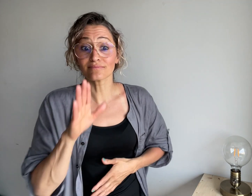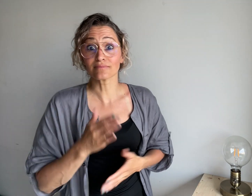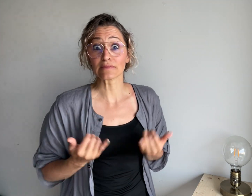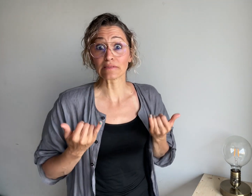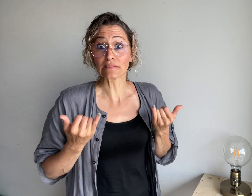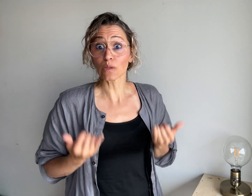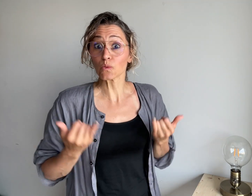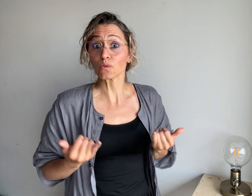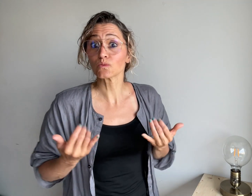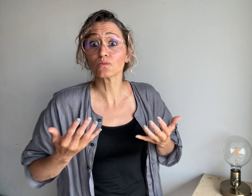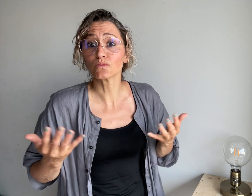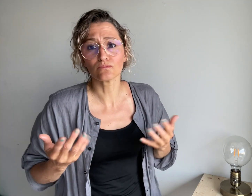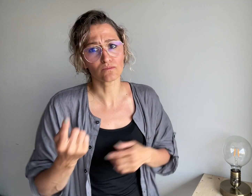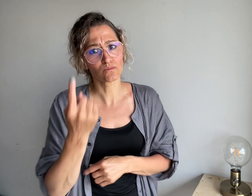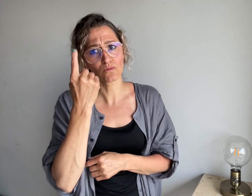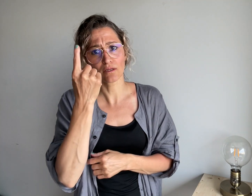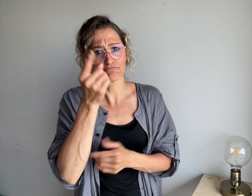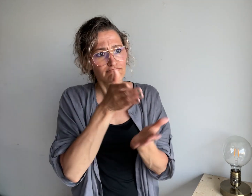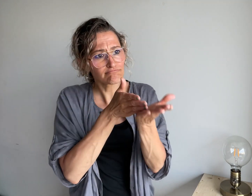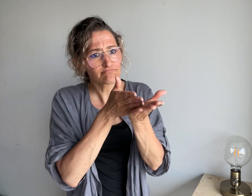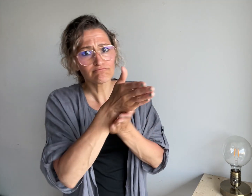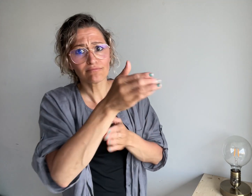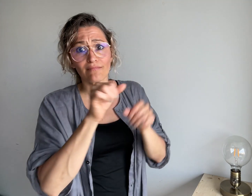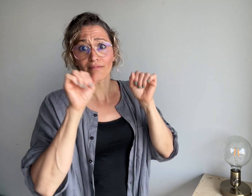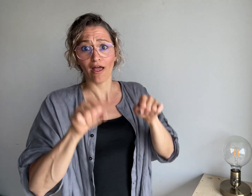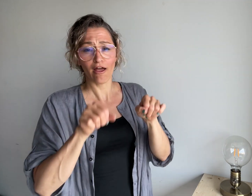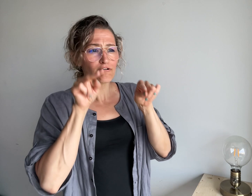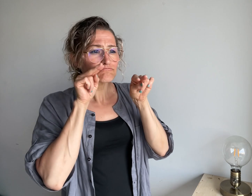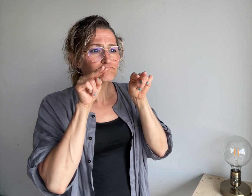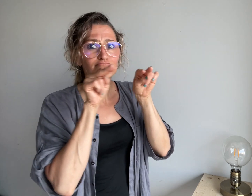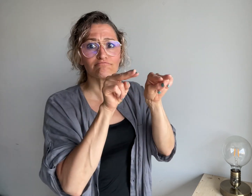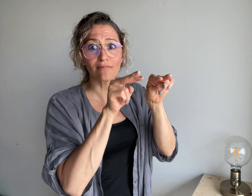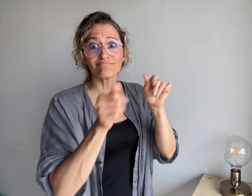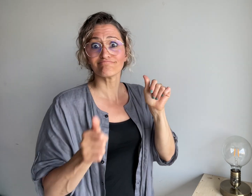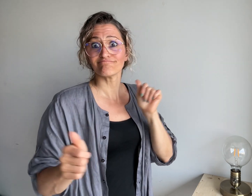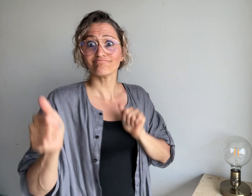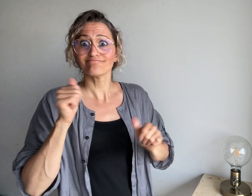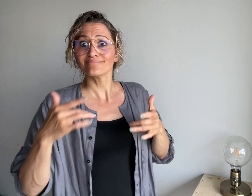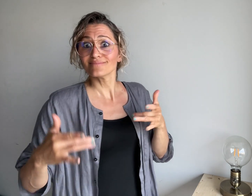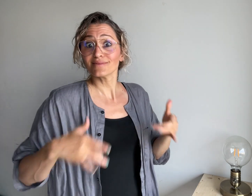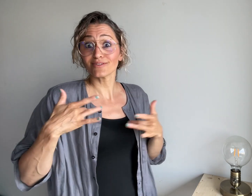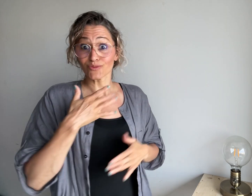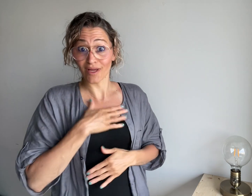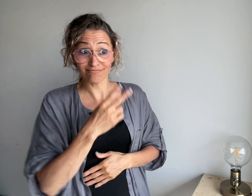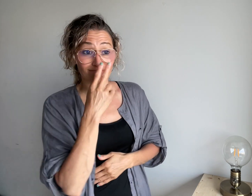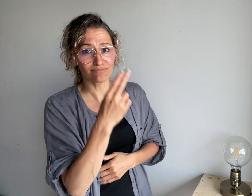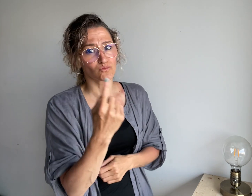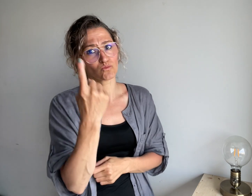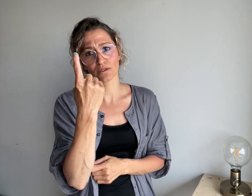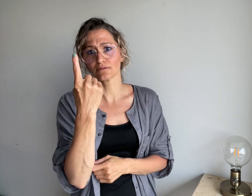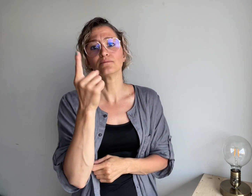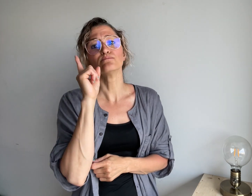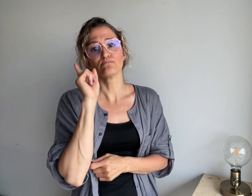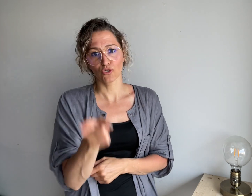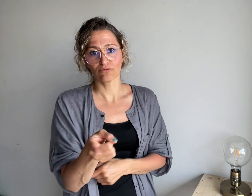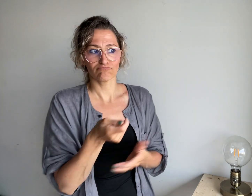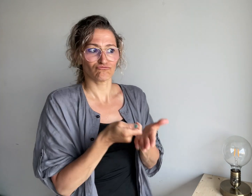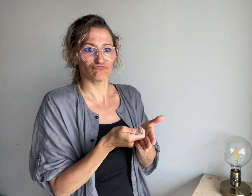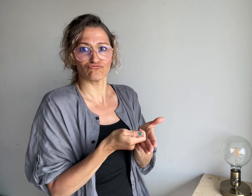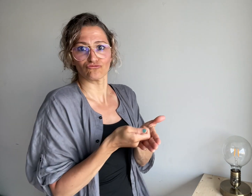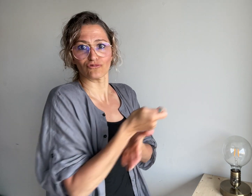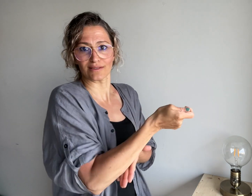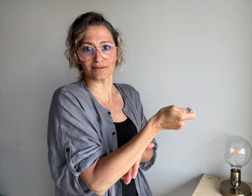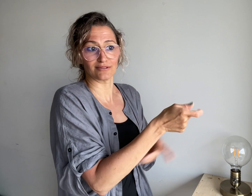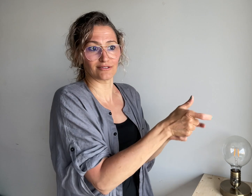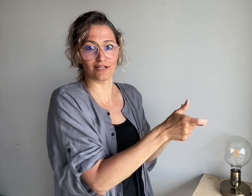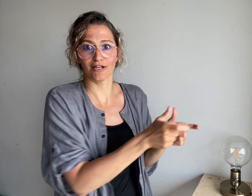the only way to view the performance is to rent the virtual